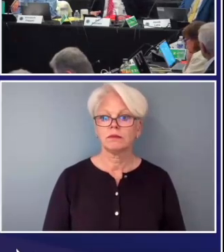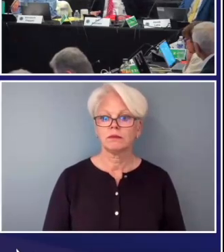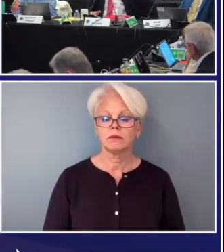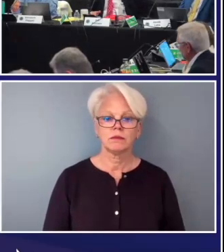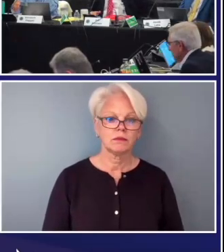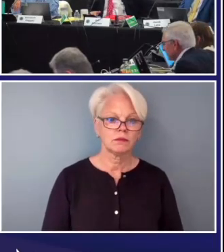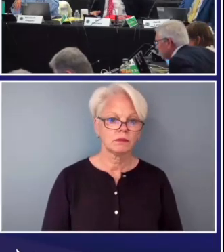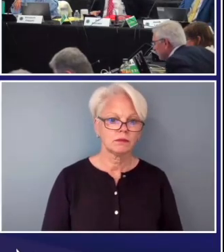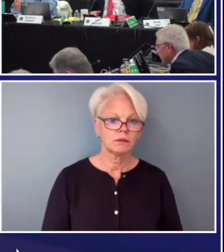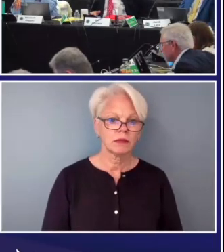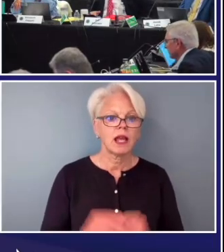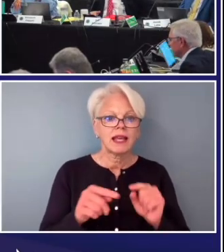Can you go back to page nine, Nicole?